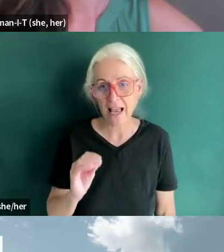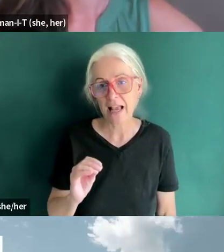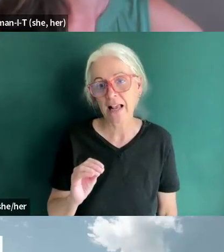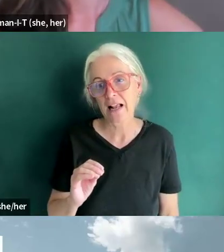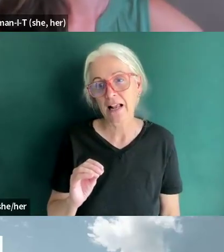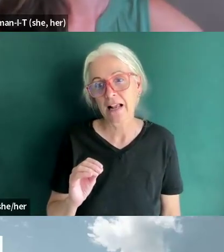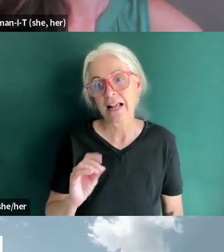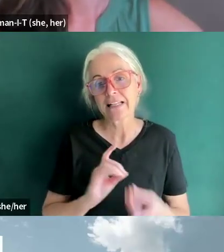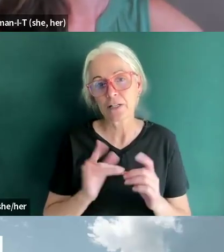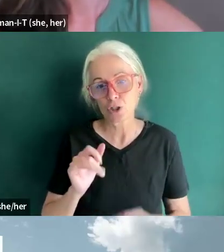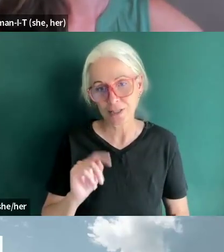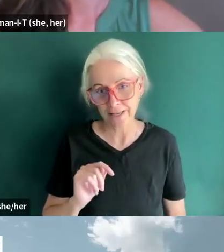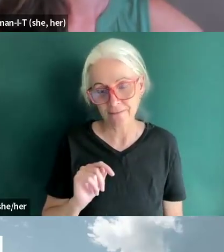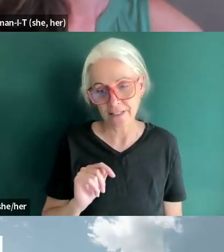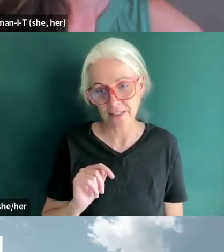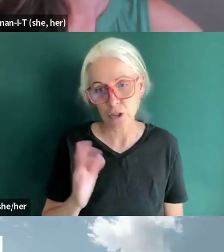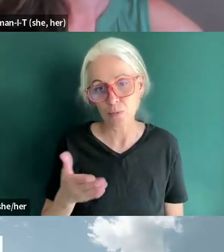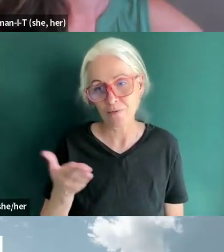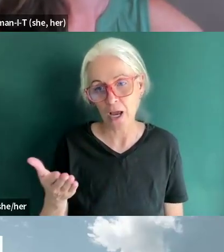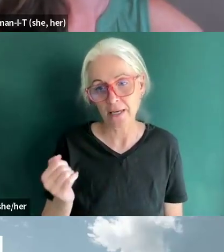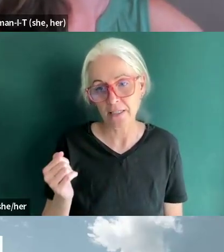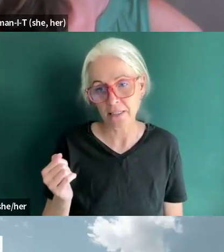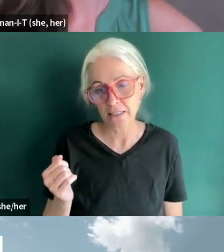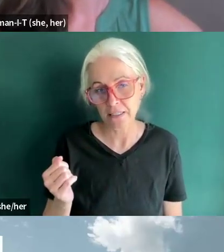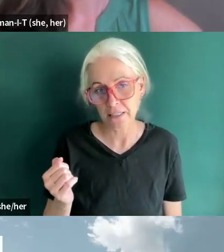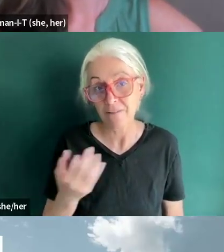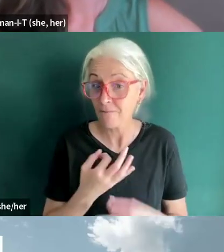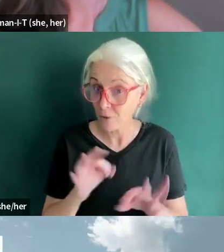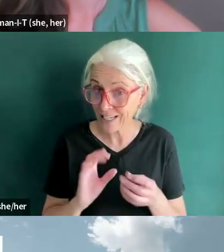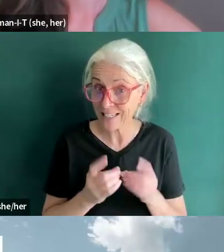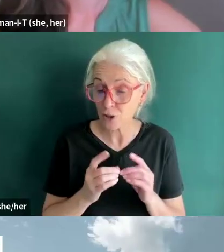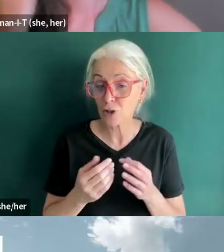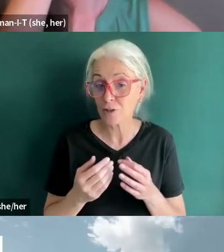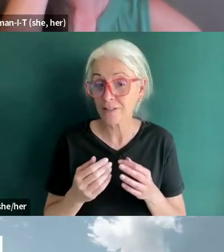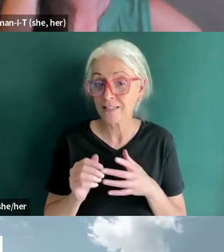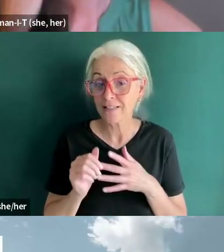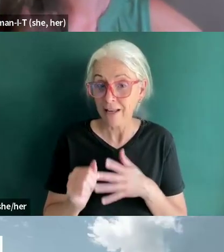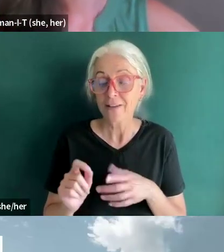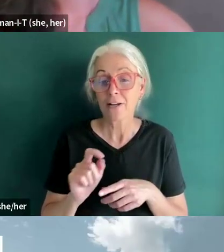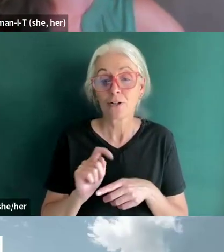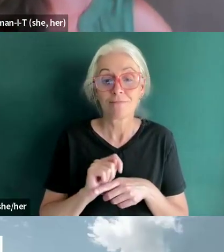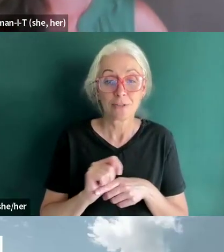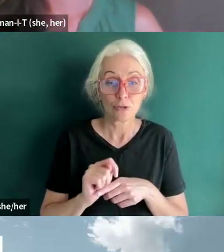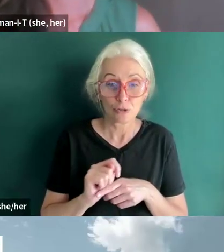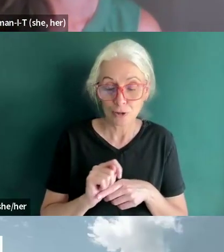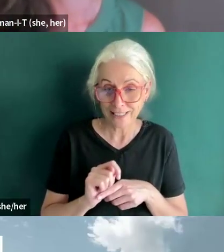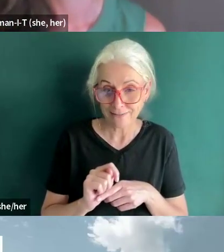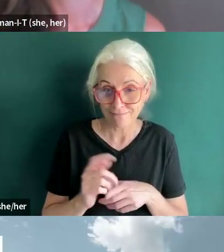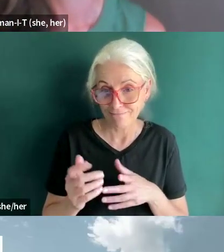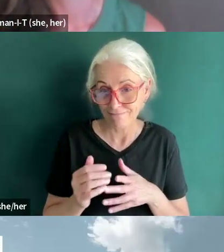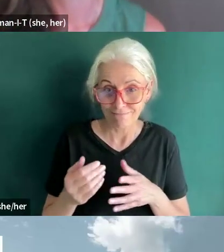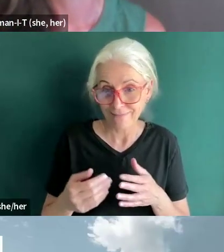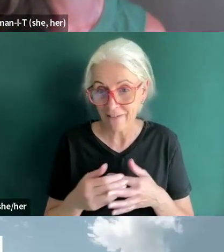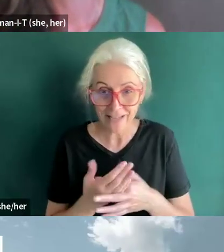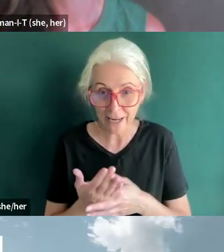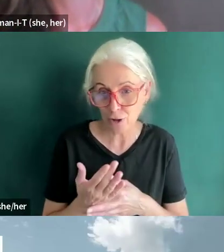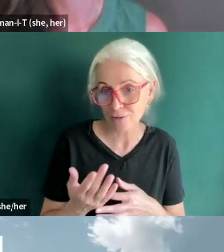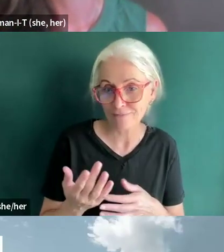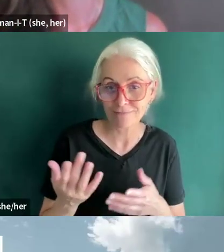DigitalLIFT to provide free digital navigator training to existing staff and volunteers. So,